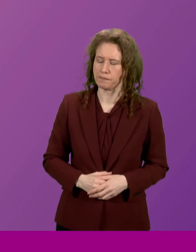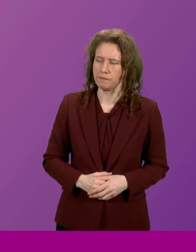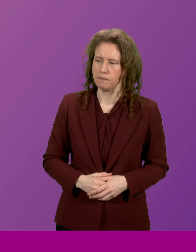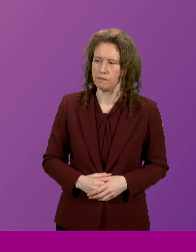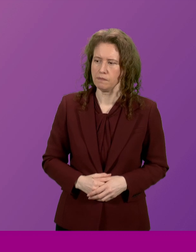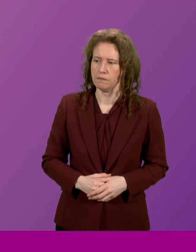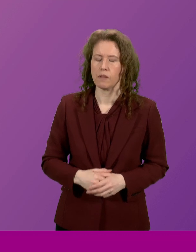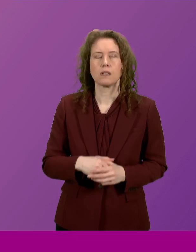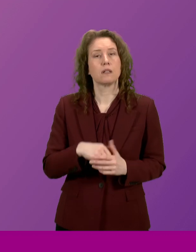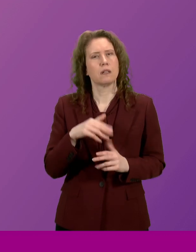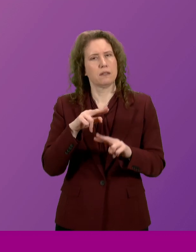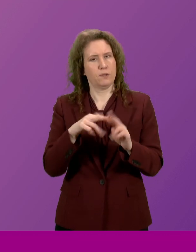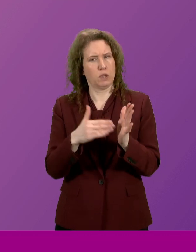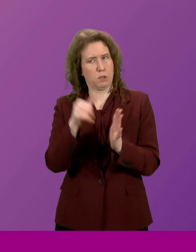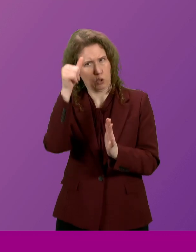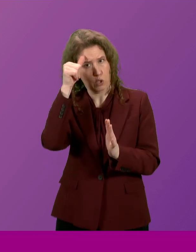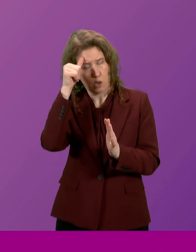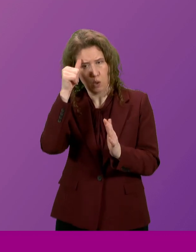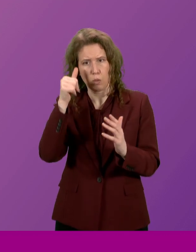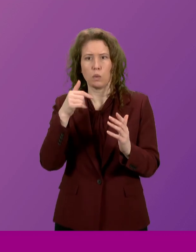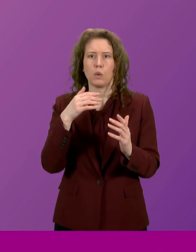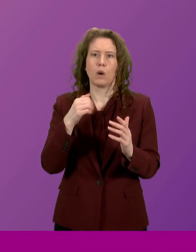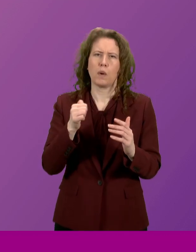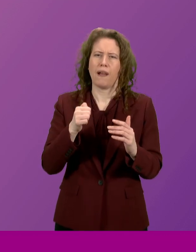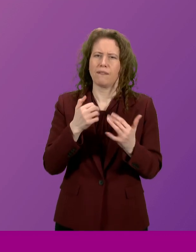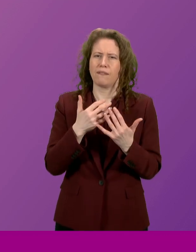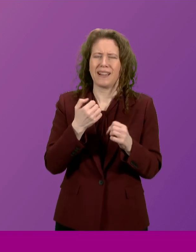The First Minister will be aware that dangerous levels of radon gas have been